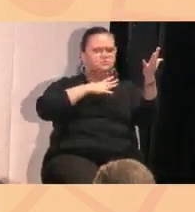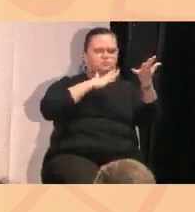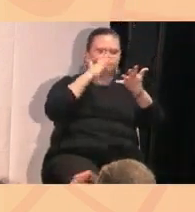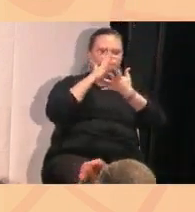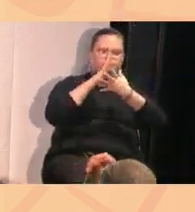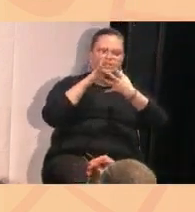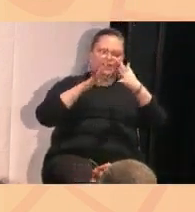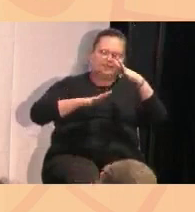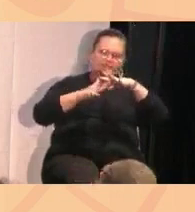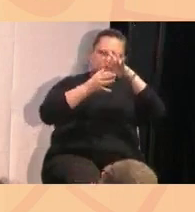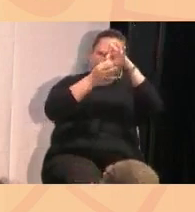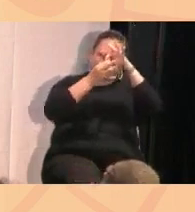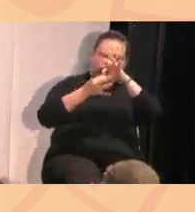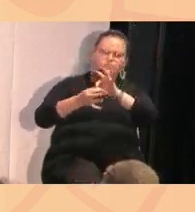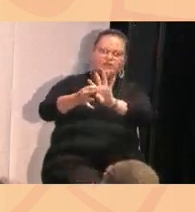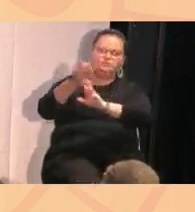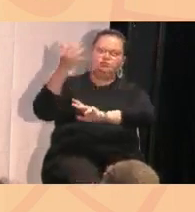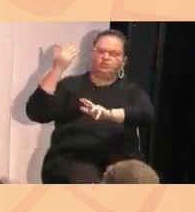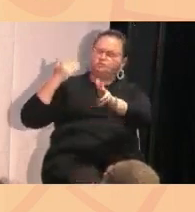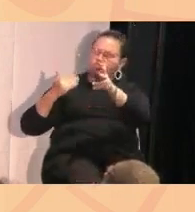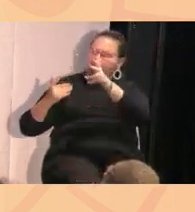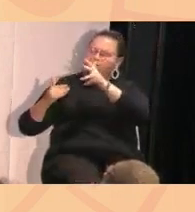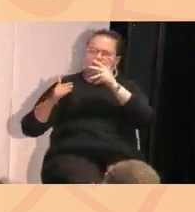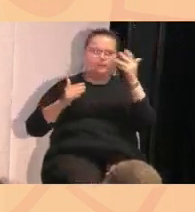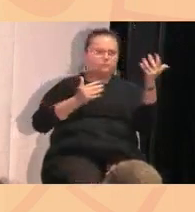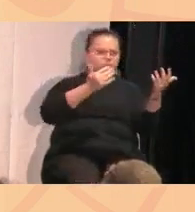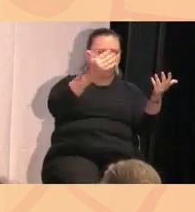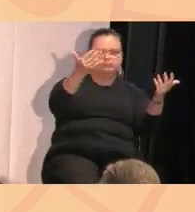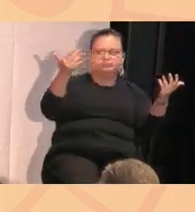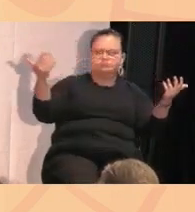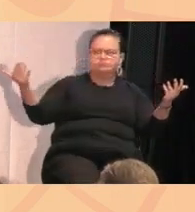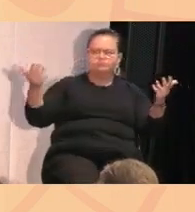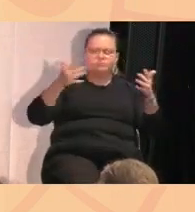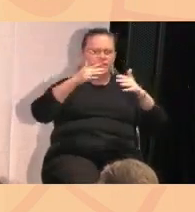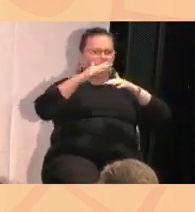And so those text works for me, I wanted to speak